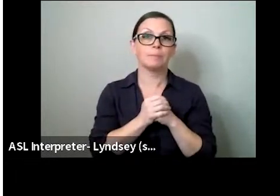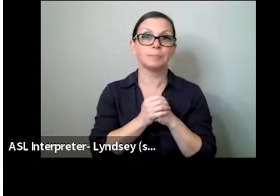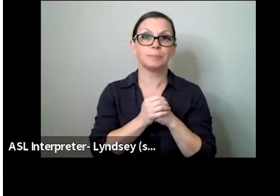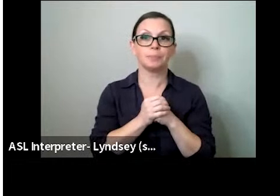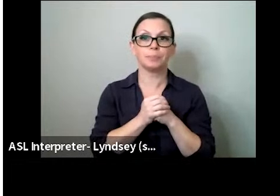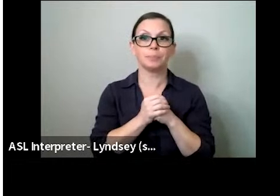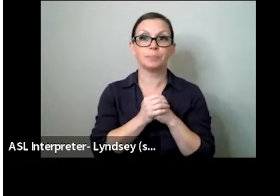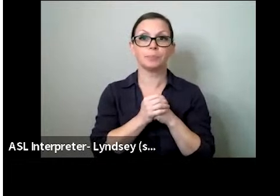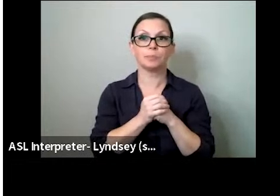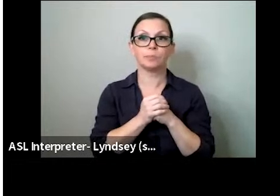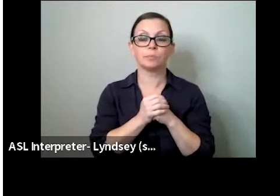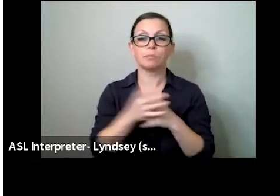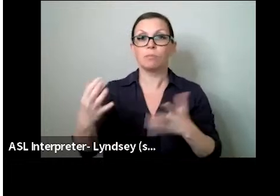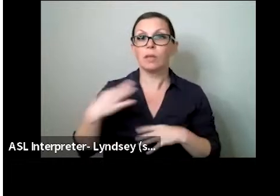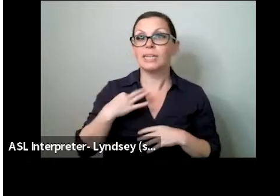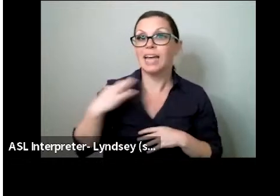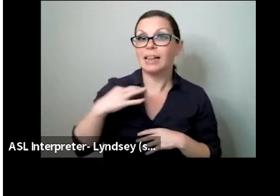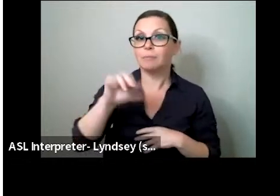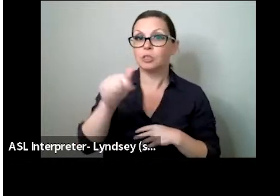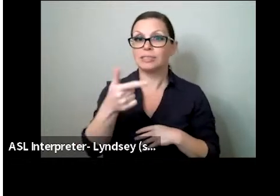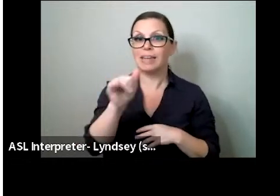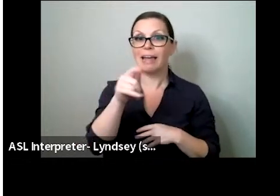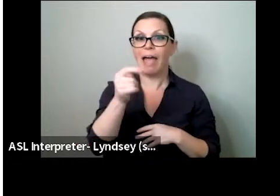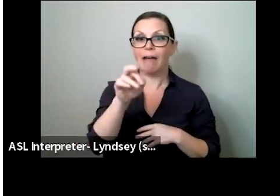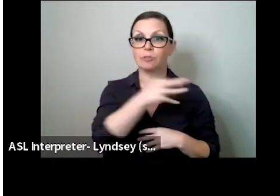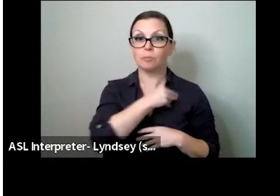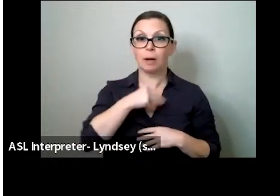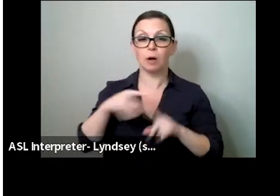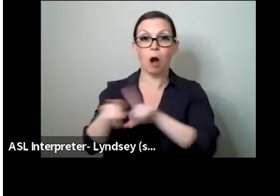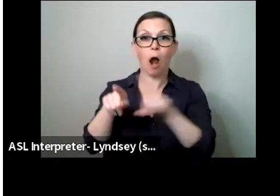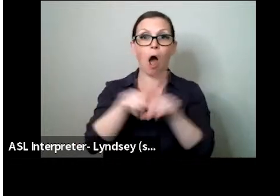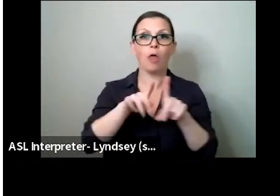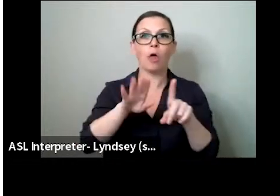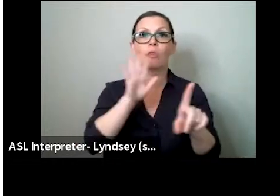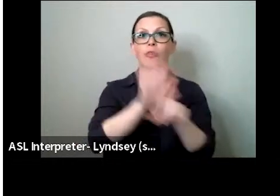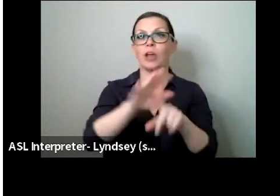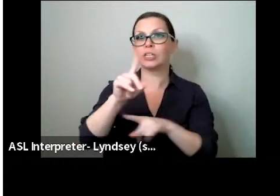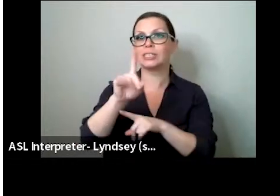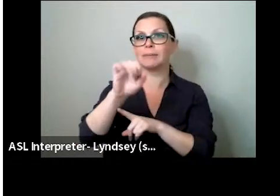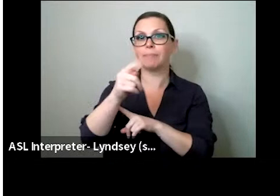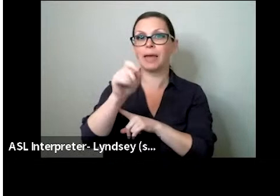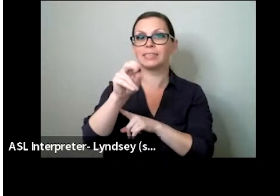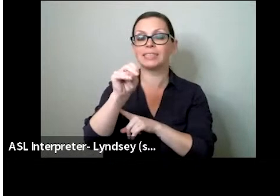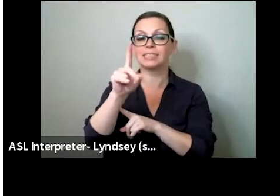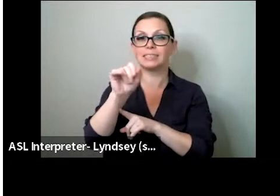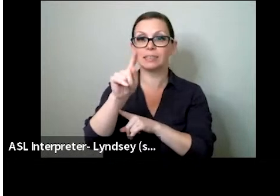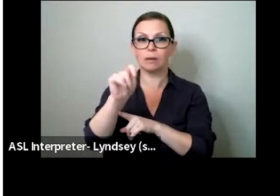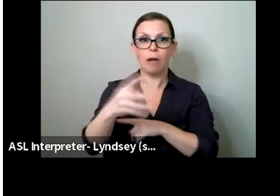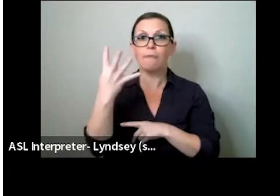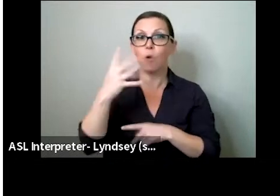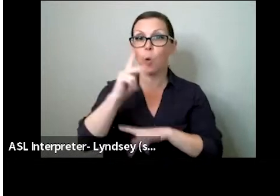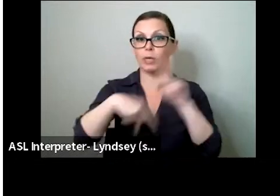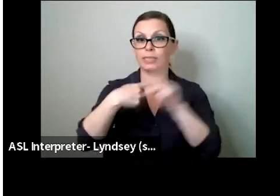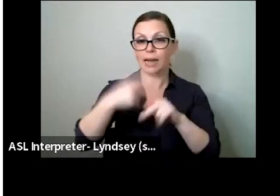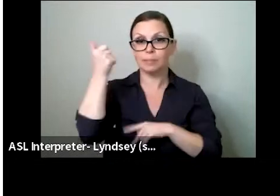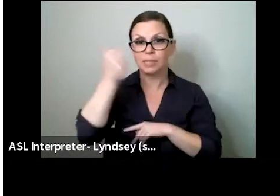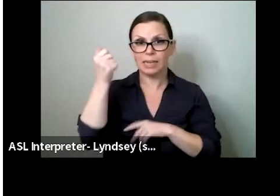to eligible SAG-AFTRA members and their dependents. There are four types of scholarships. There's a lot of information on the website